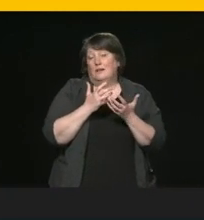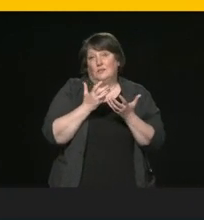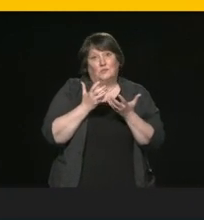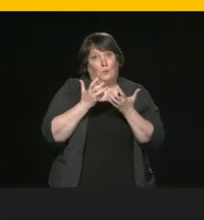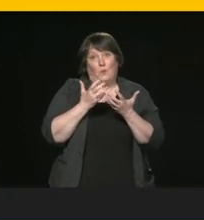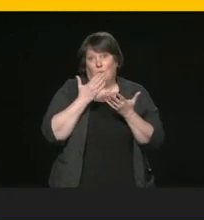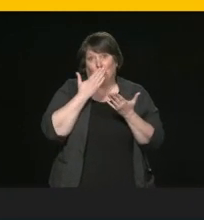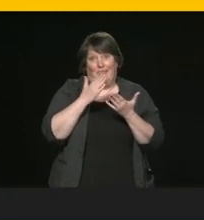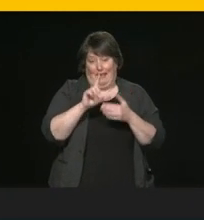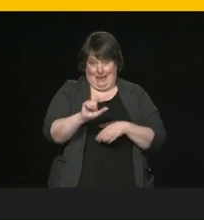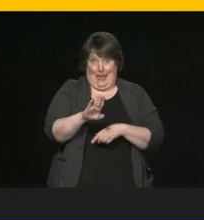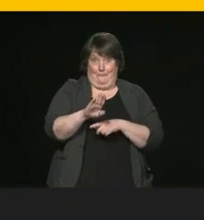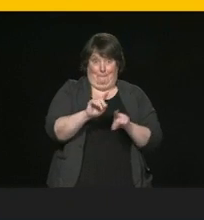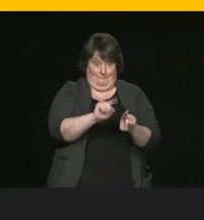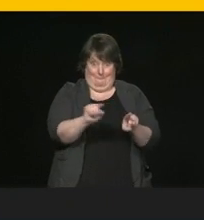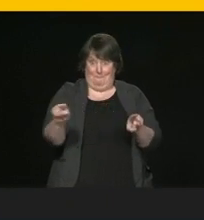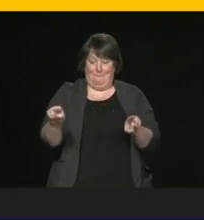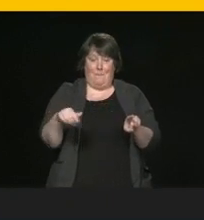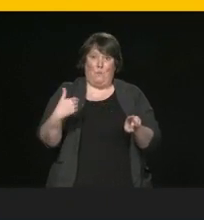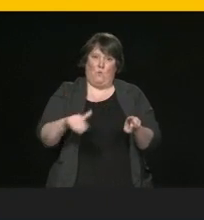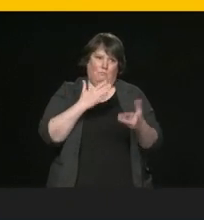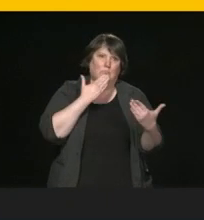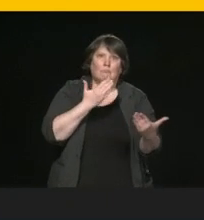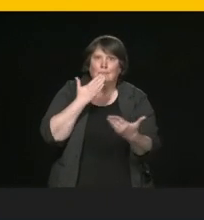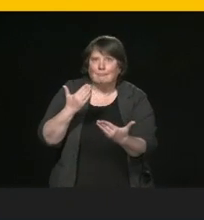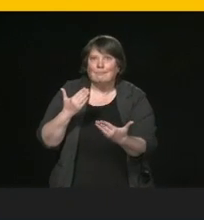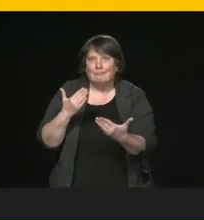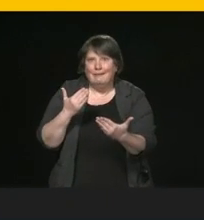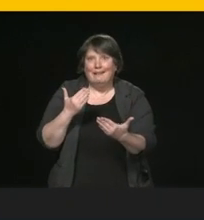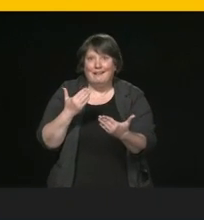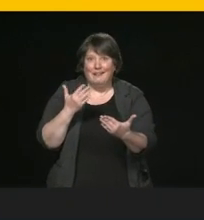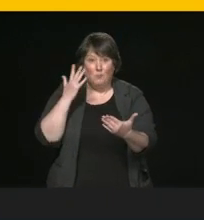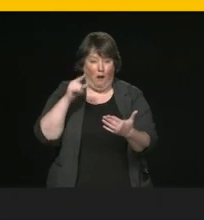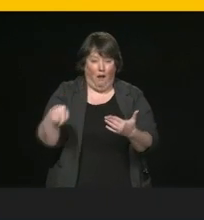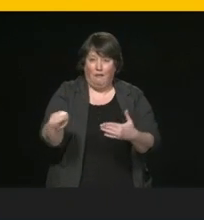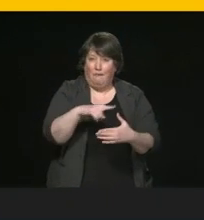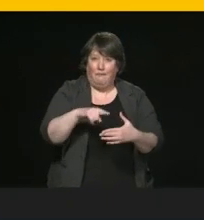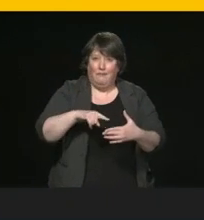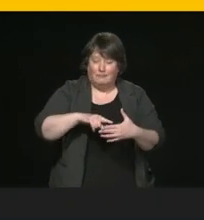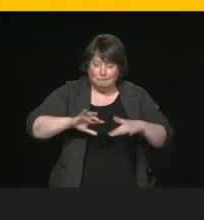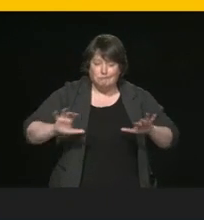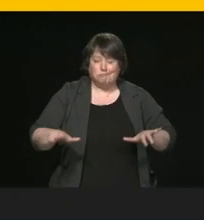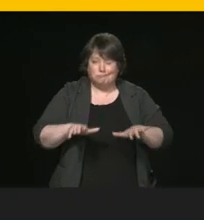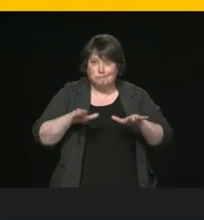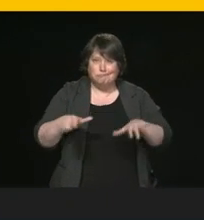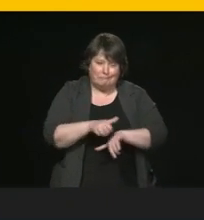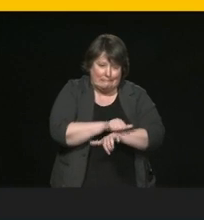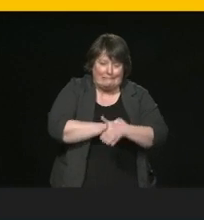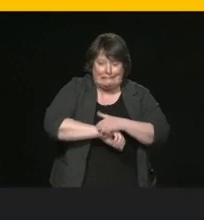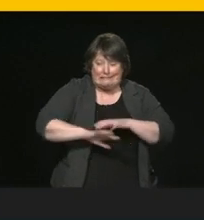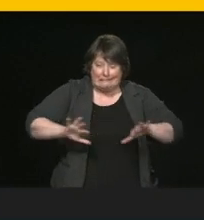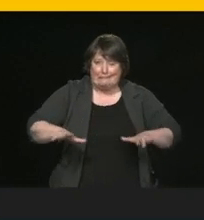BEING WORKED ON. WE HAVE TO THANK THE LABORATORY PEOPLE BY THE WAY TODAY.